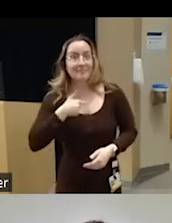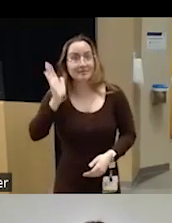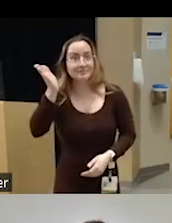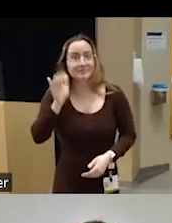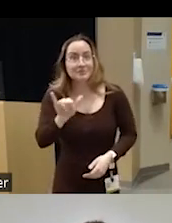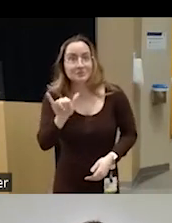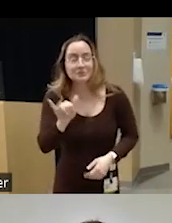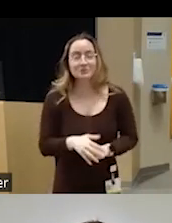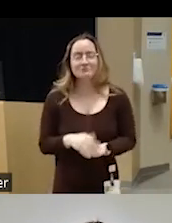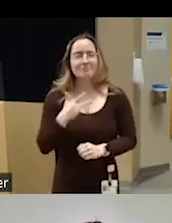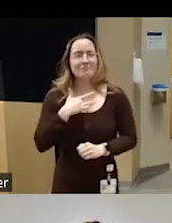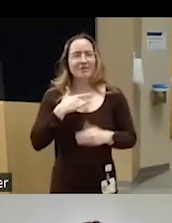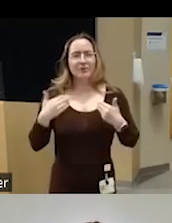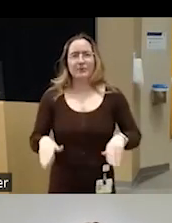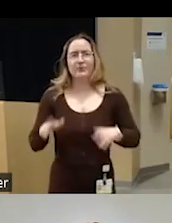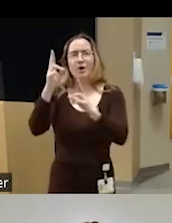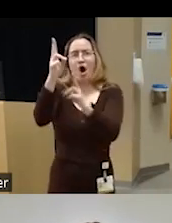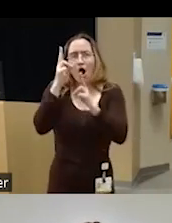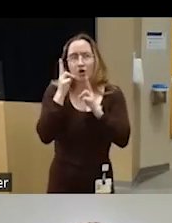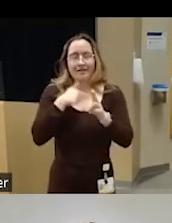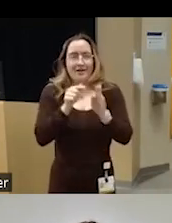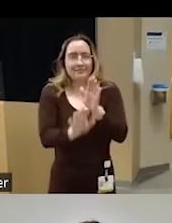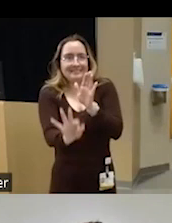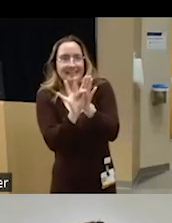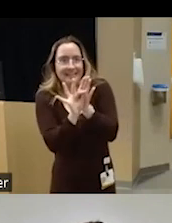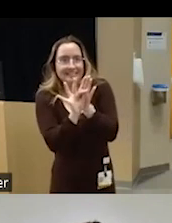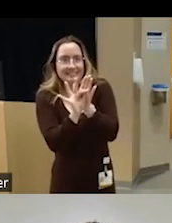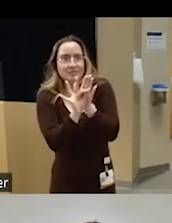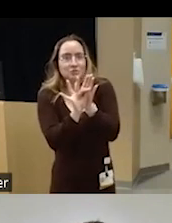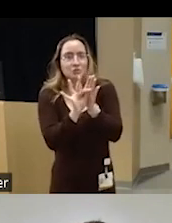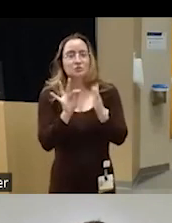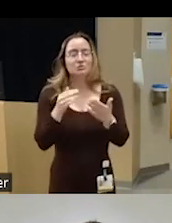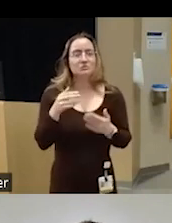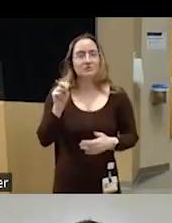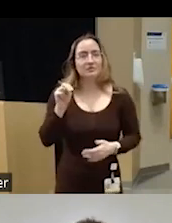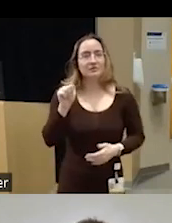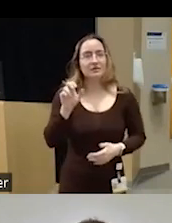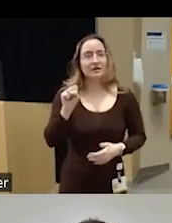honored to have been selected to be a Henry nozzarella lecturer this year. And also I'm